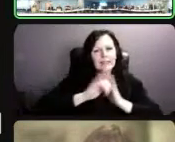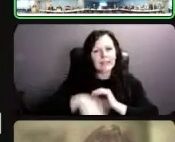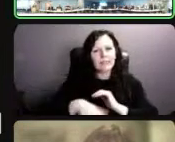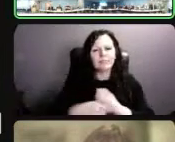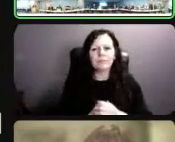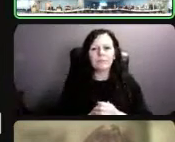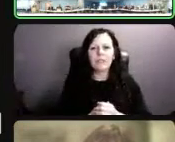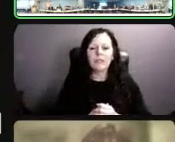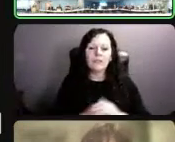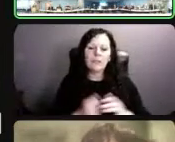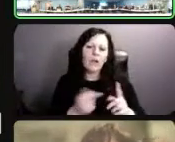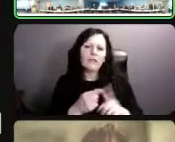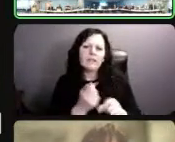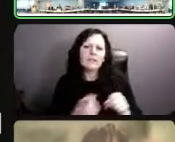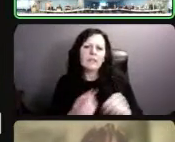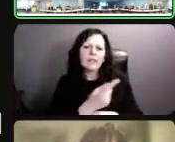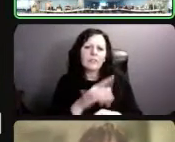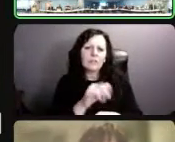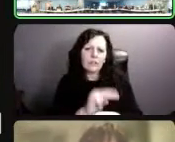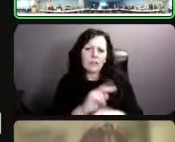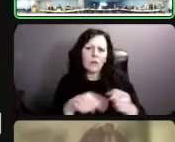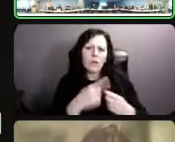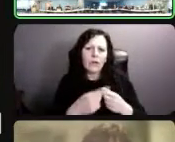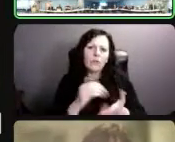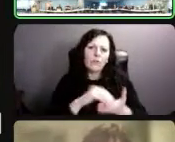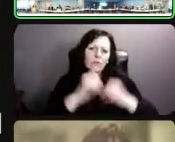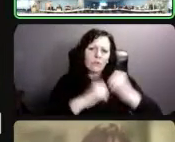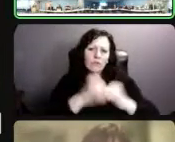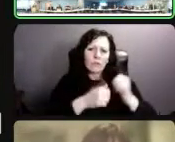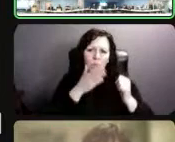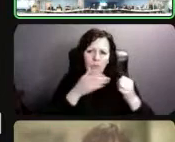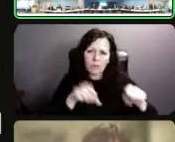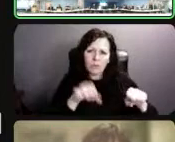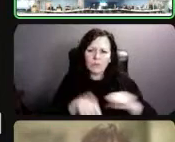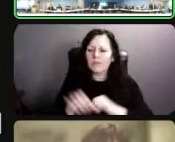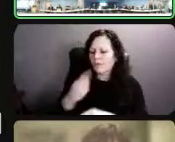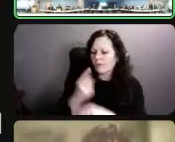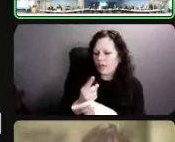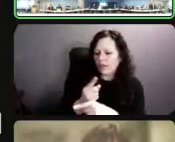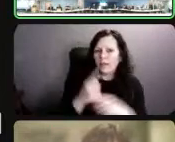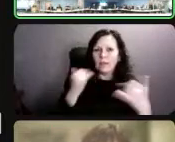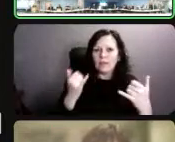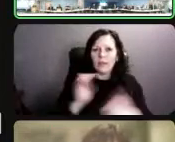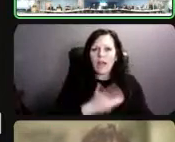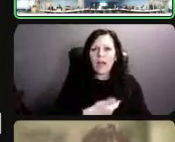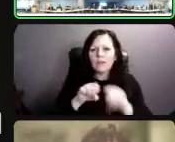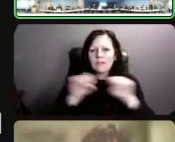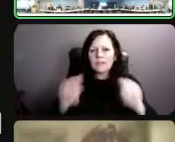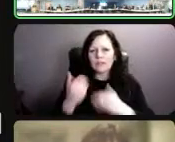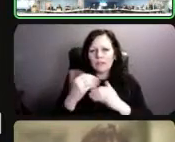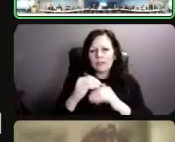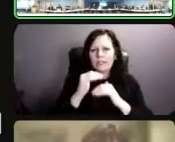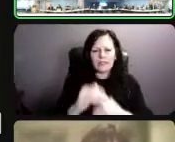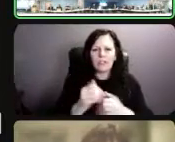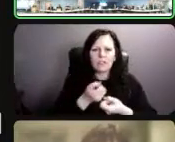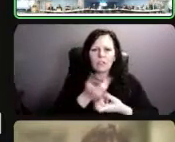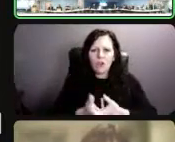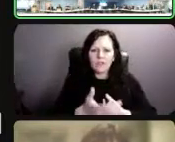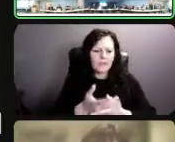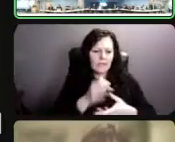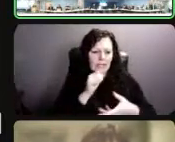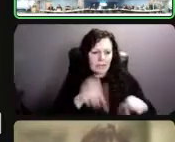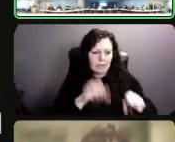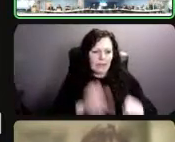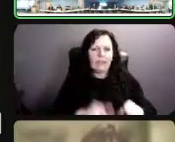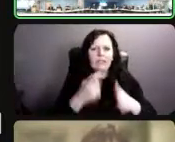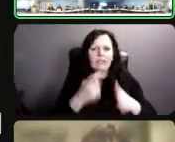I'M NOT UNTIL THE NEXT YEAR